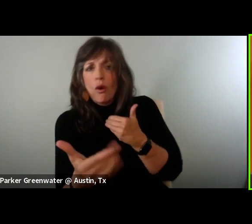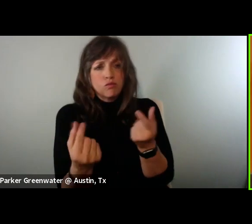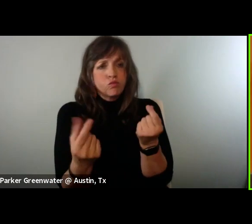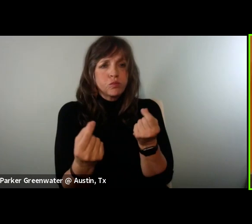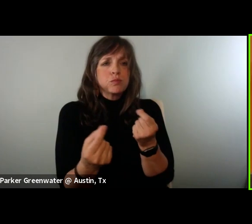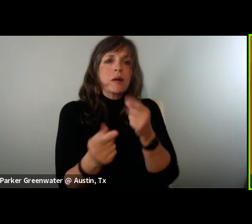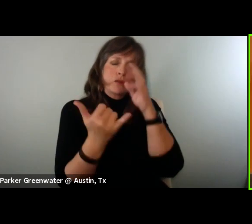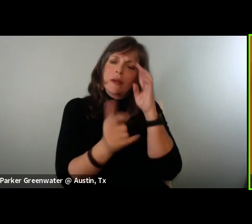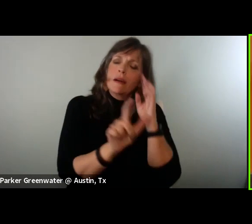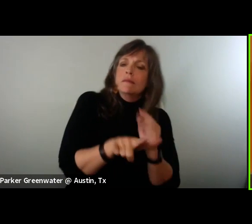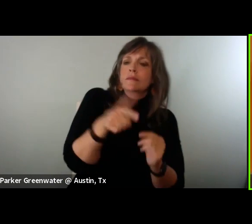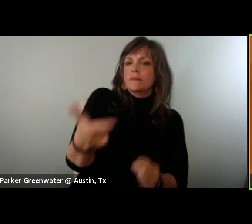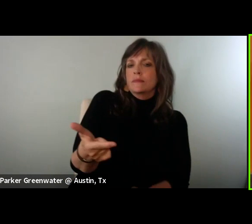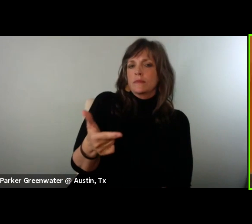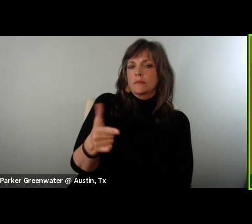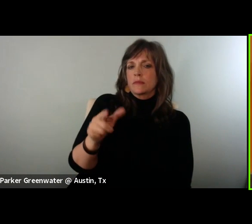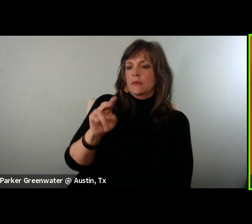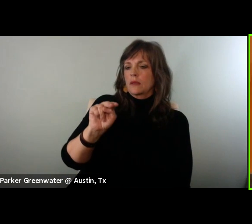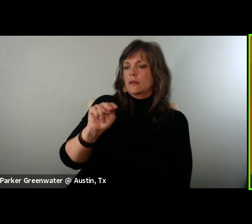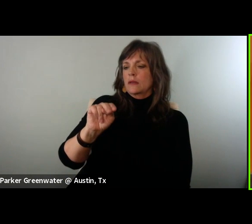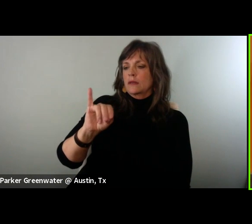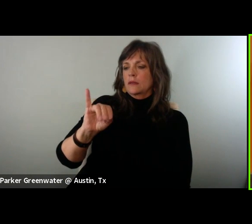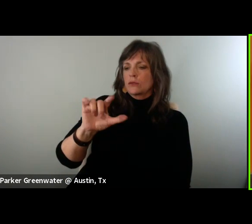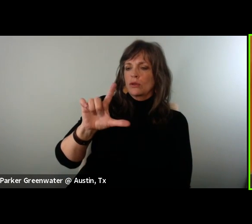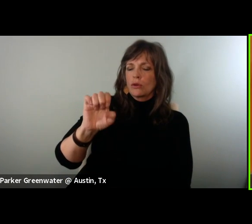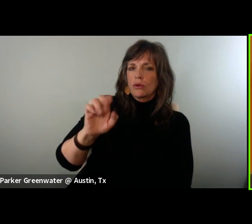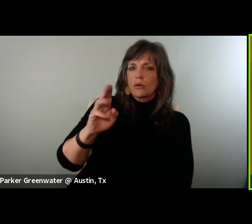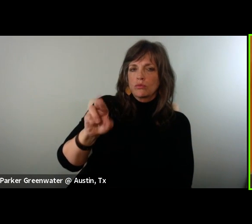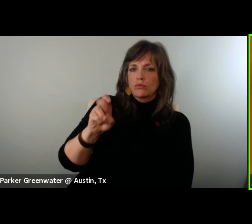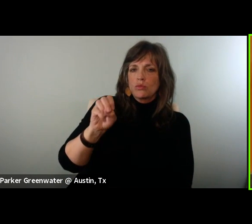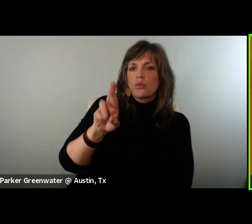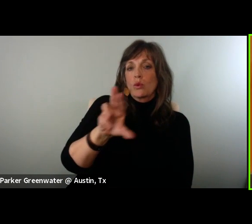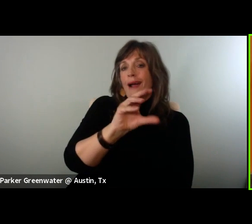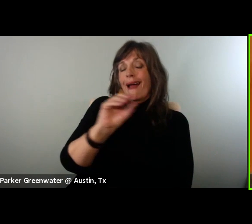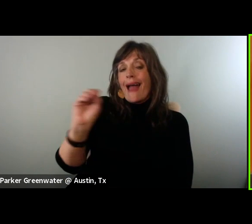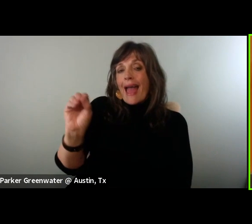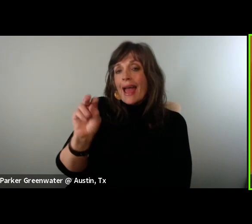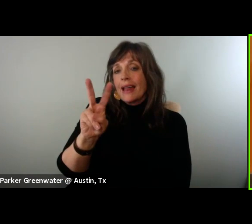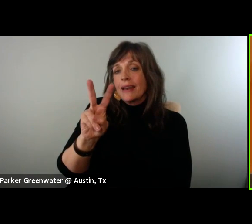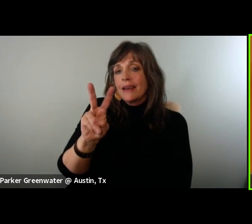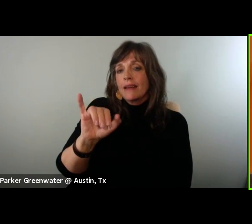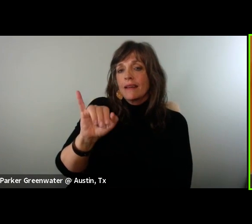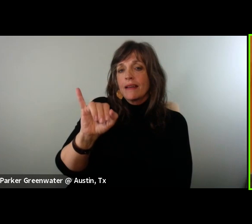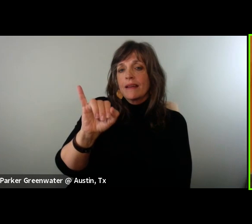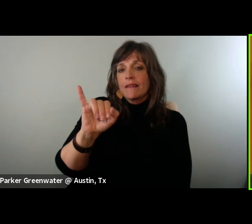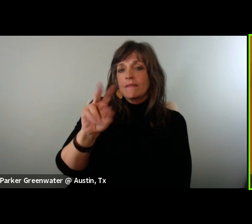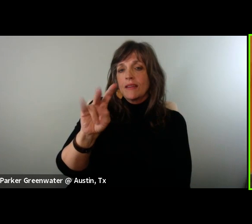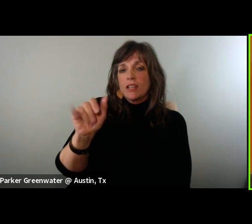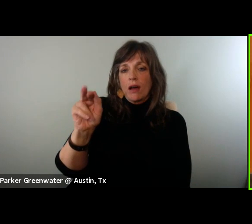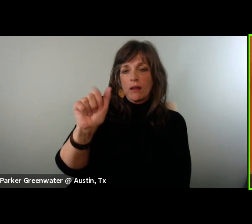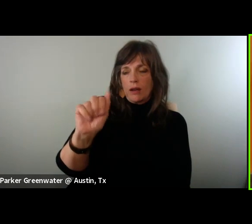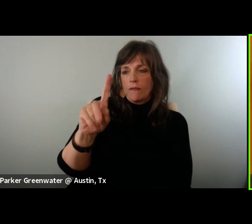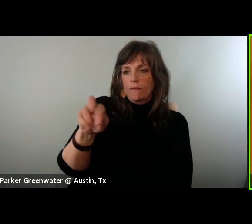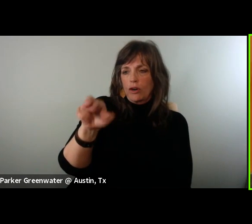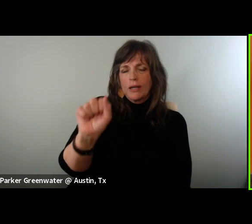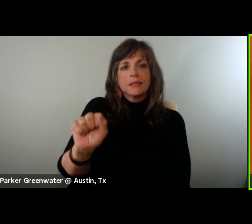and friends Nicole Brewer and Viviana Vargas momentarily but before I do, I'd like to remind you to text questions to our WhatsApp line,